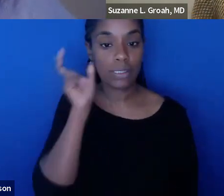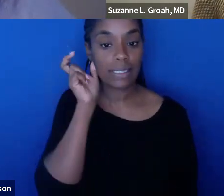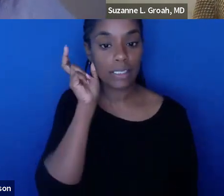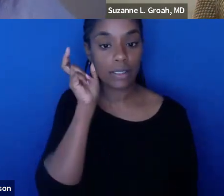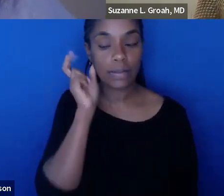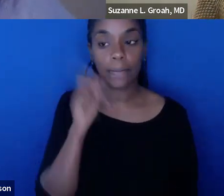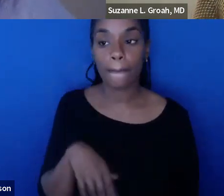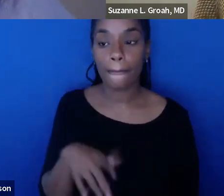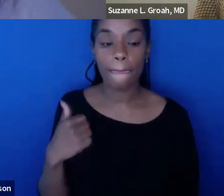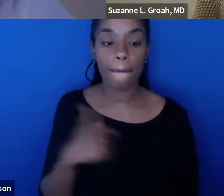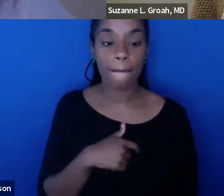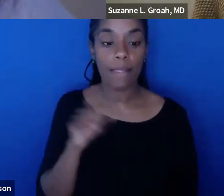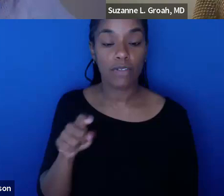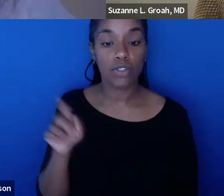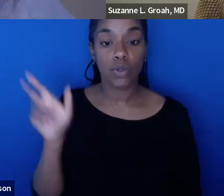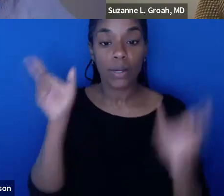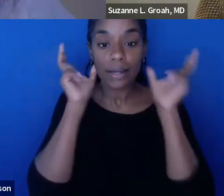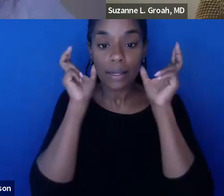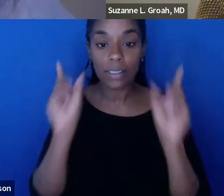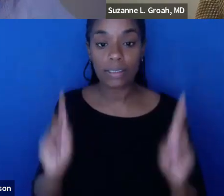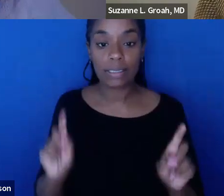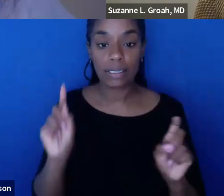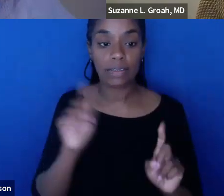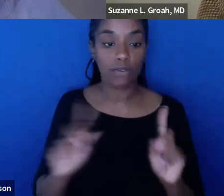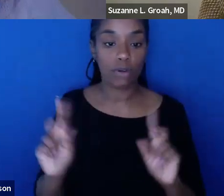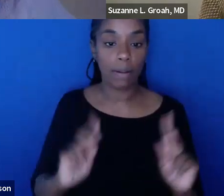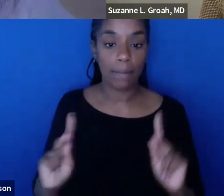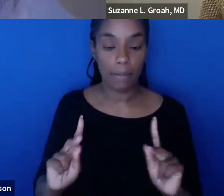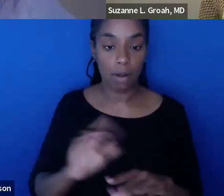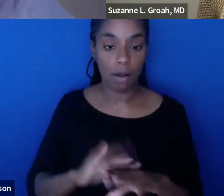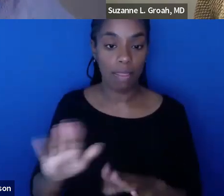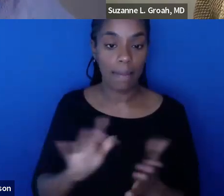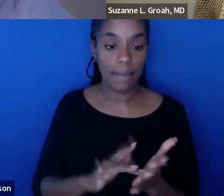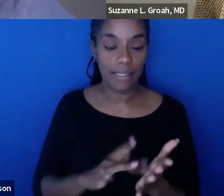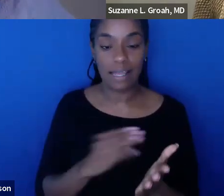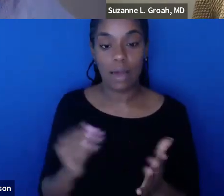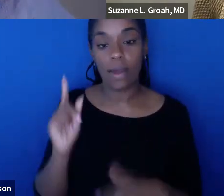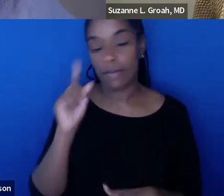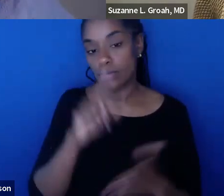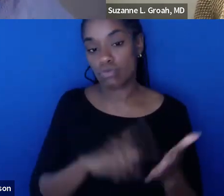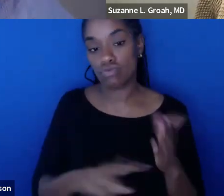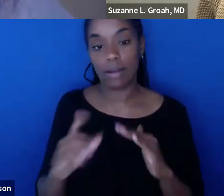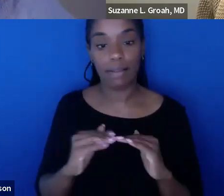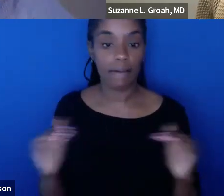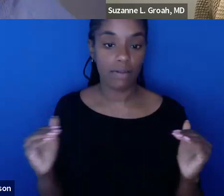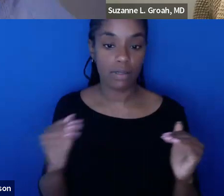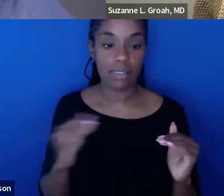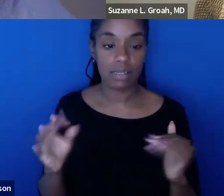We have to do hearing tests for people who are on gentamicin, and we have check levels, and we have to check their kidney.